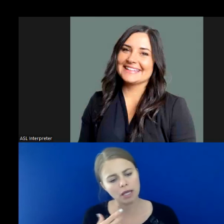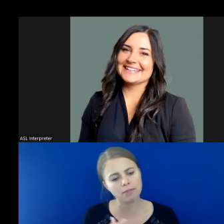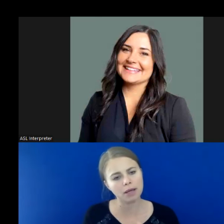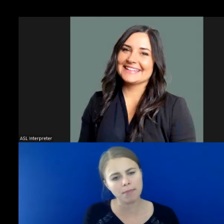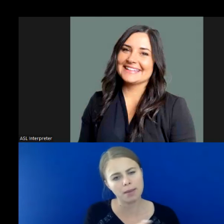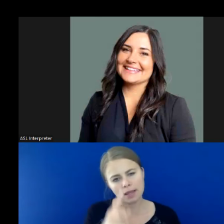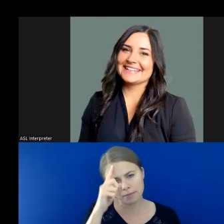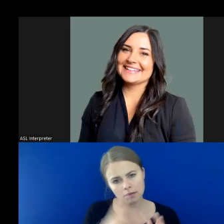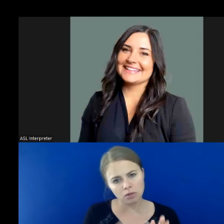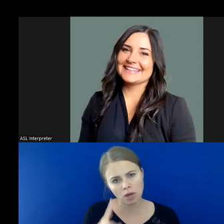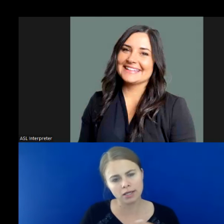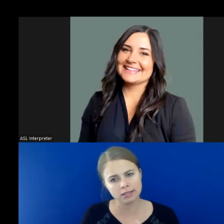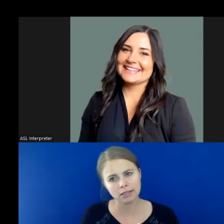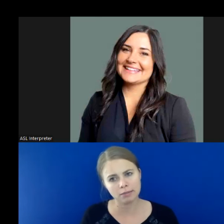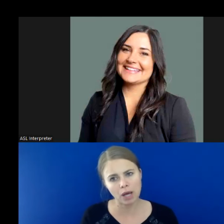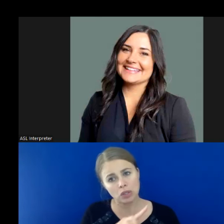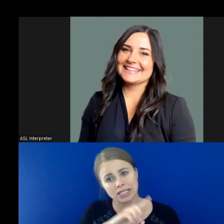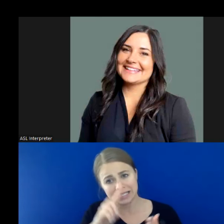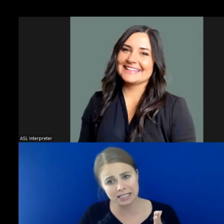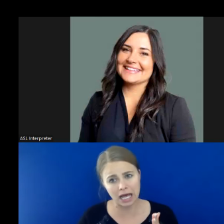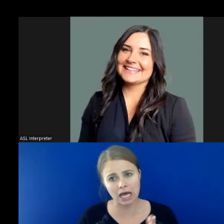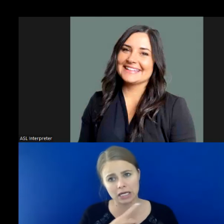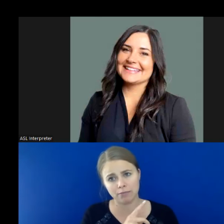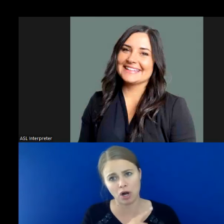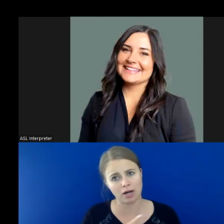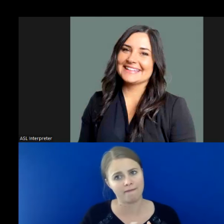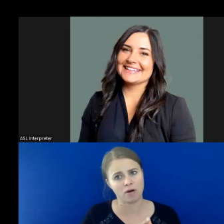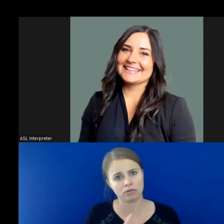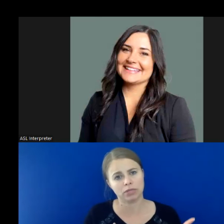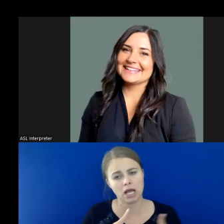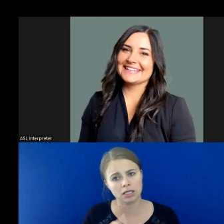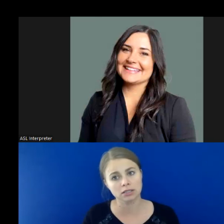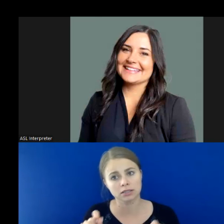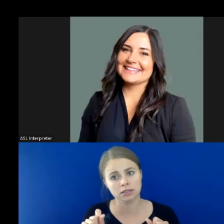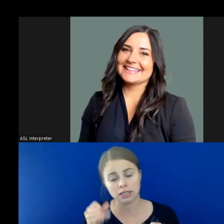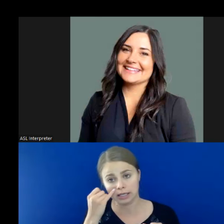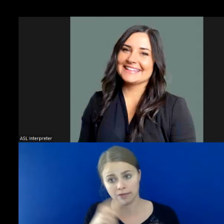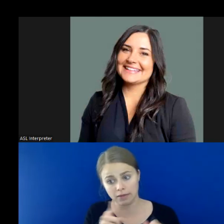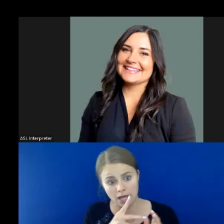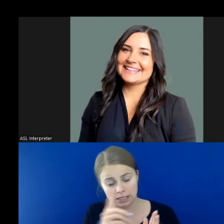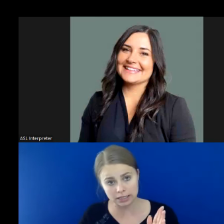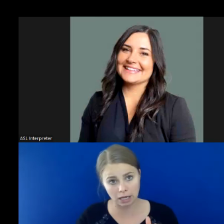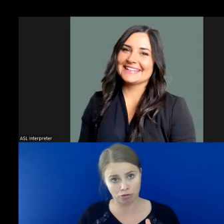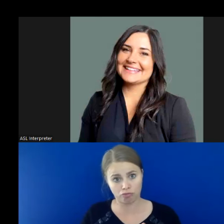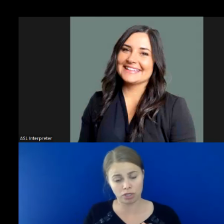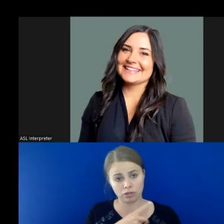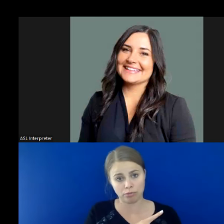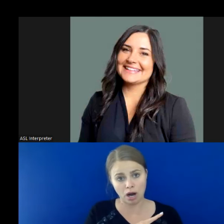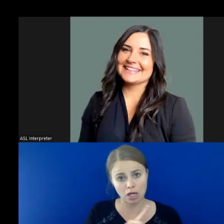So, that's the only way they would have ever permitted us to provide their content in another way.